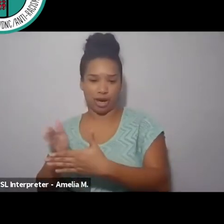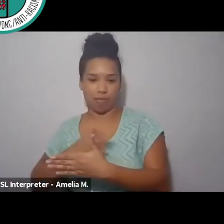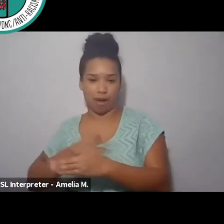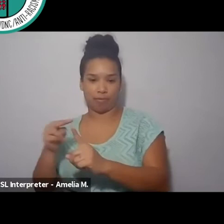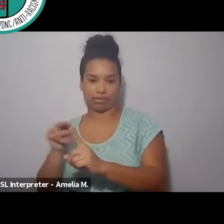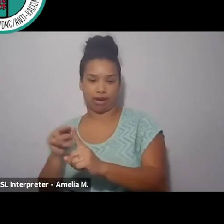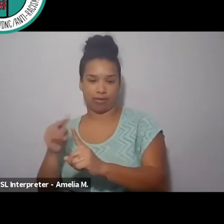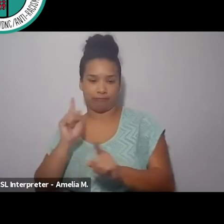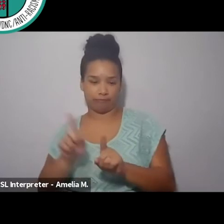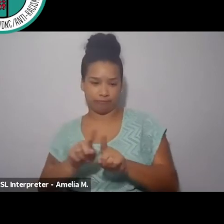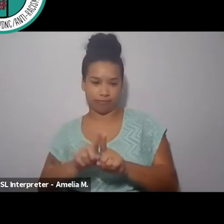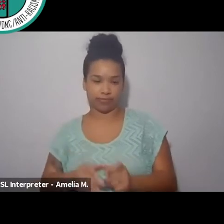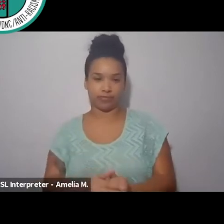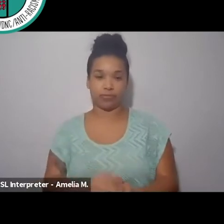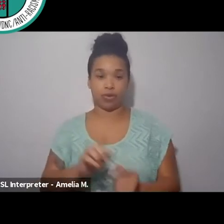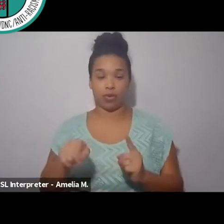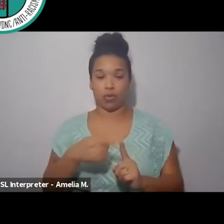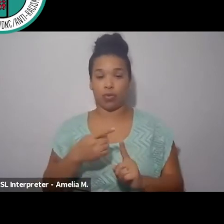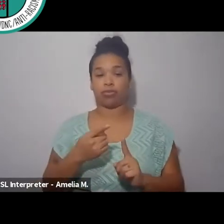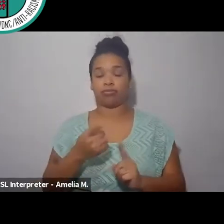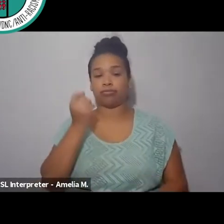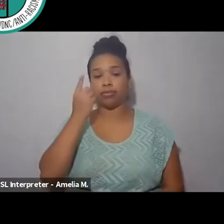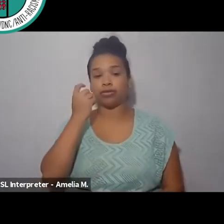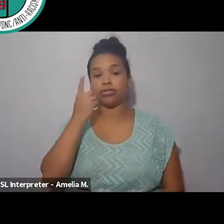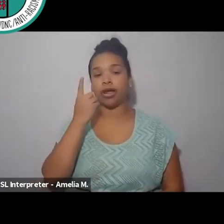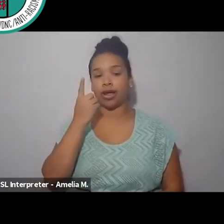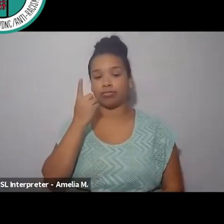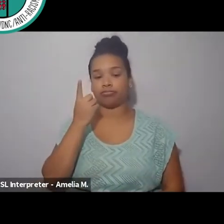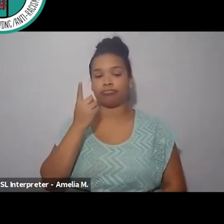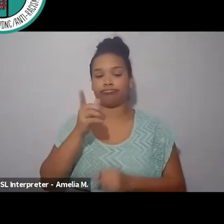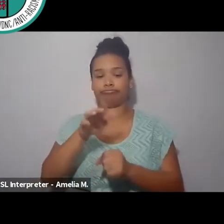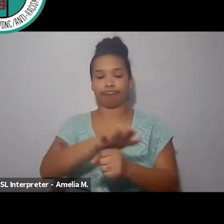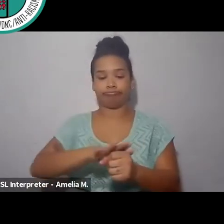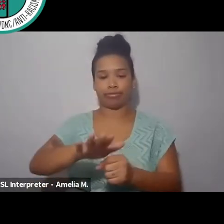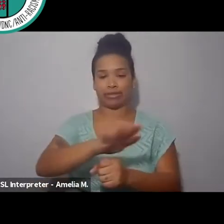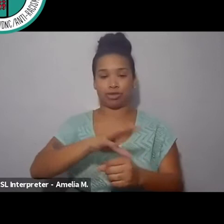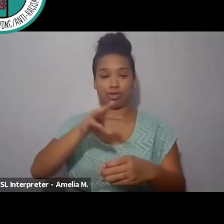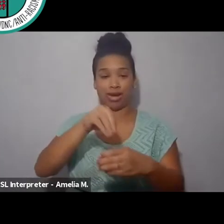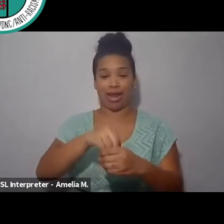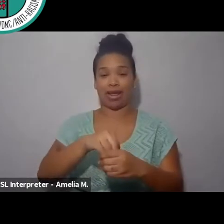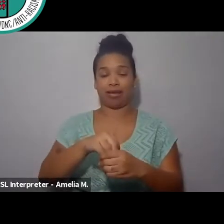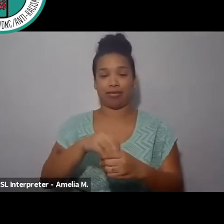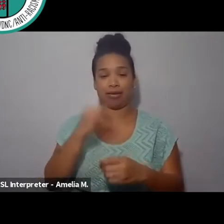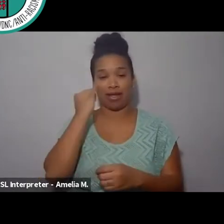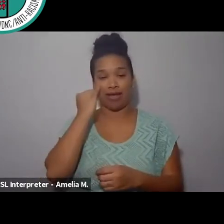When you start to understand the spaces you're in even if you are in spaces that are not comfortable